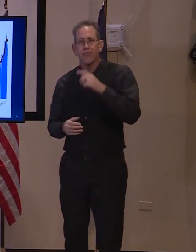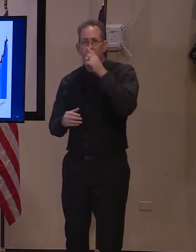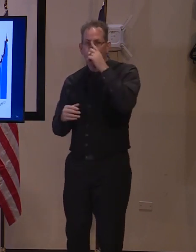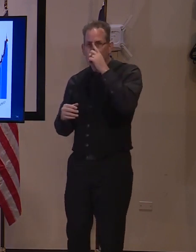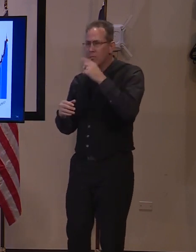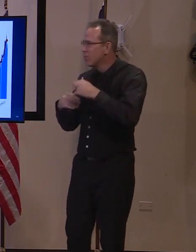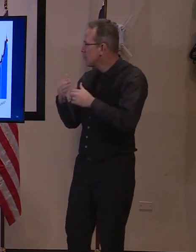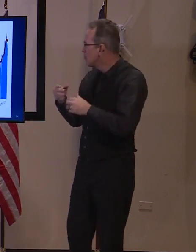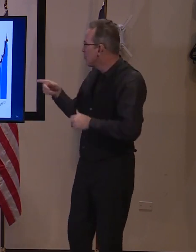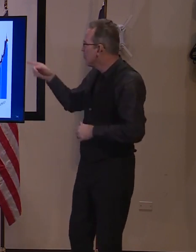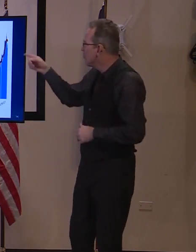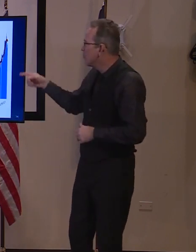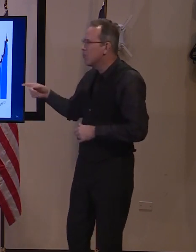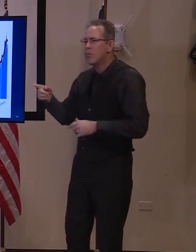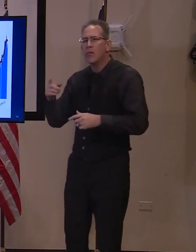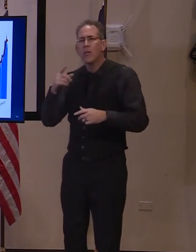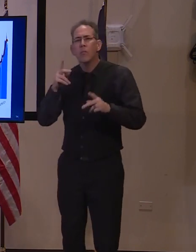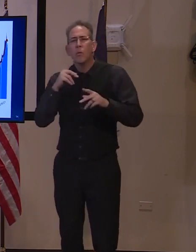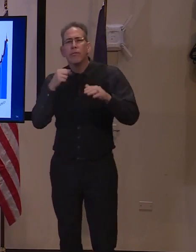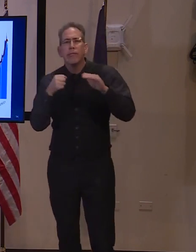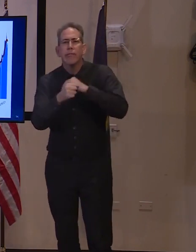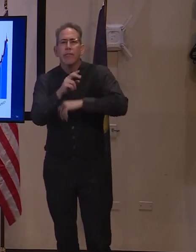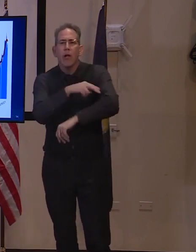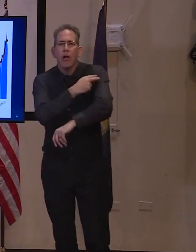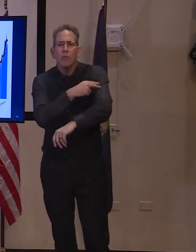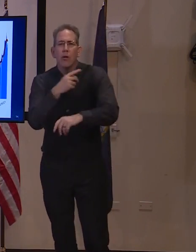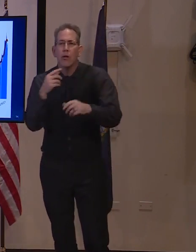see similarly here some improvement over what we have been seeing the last